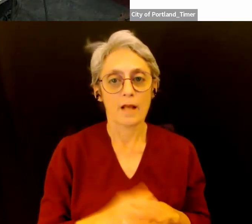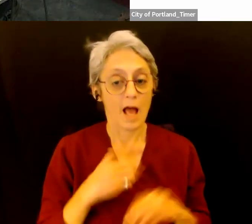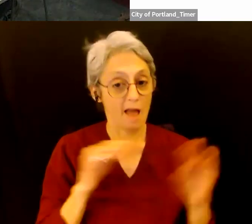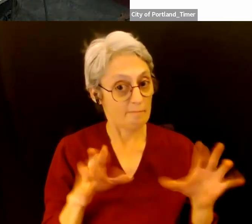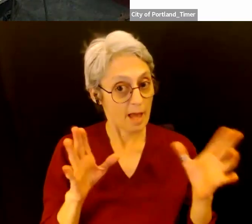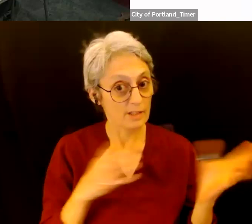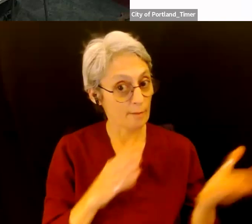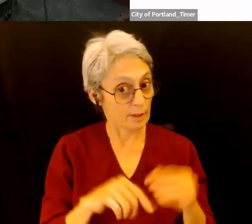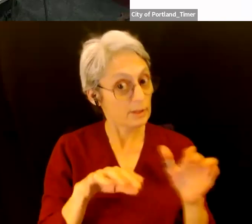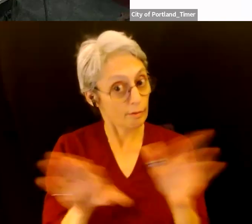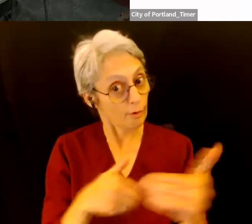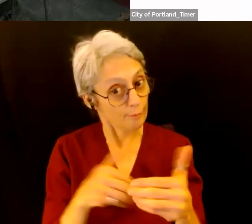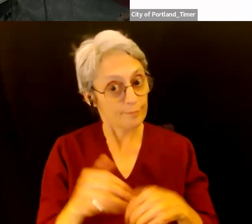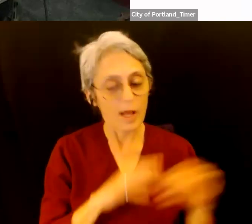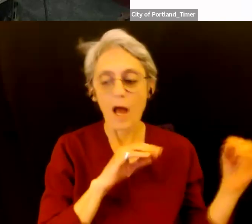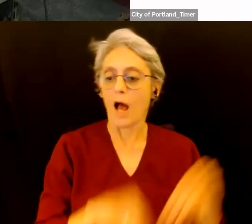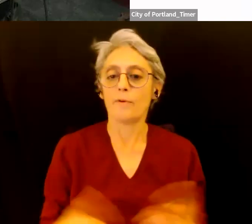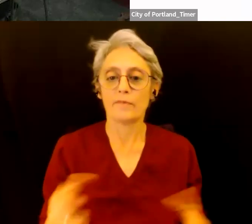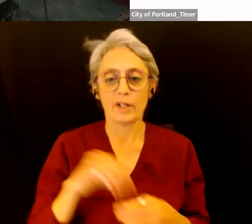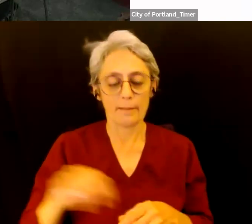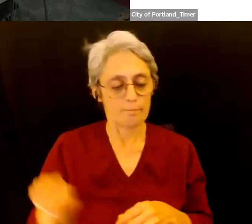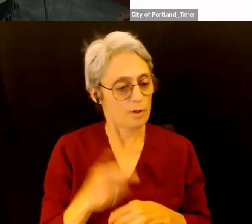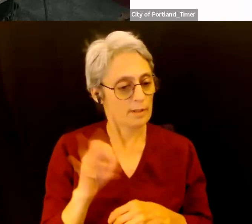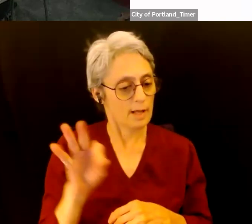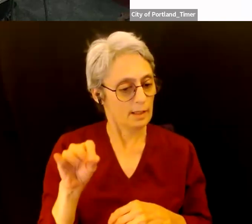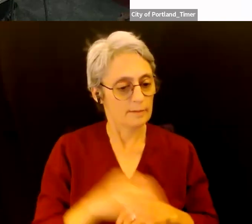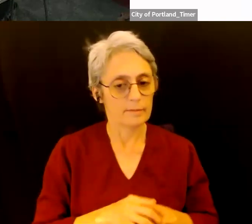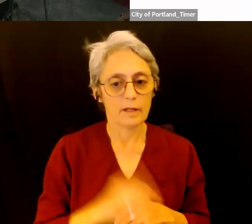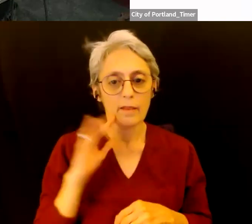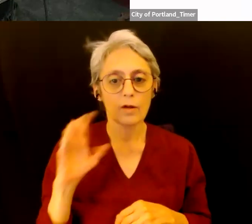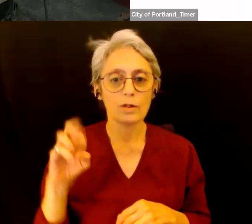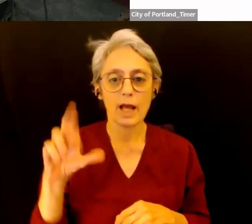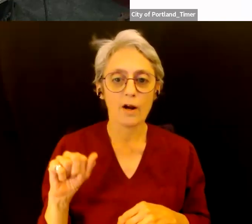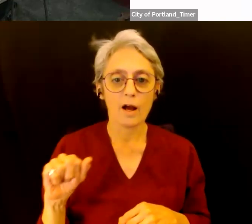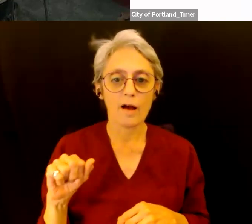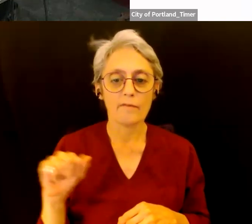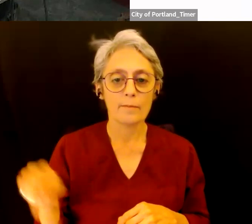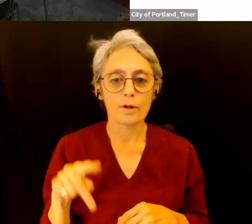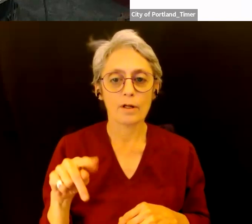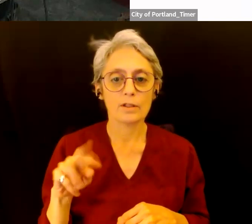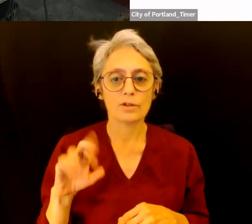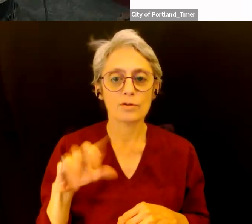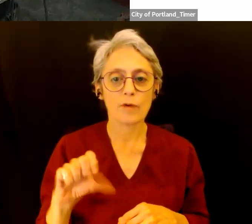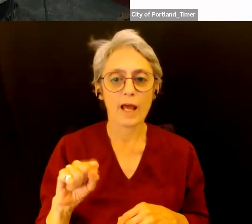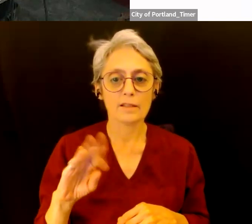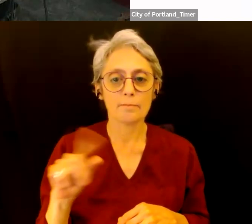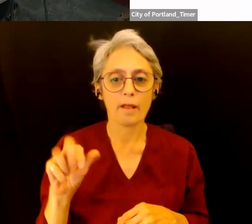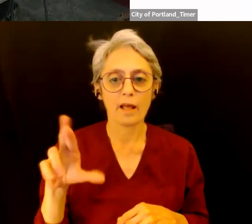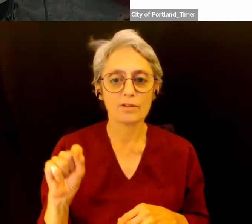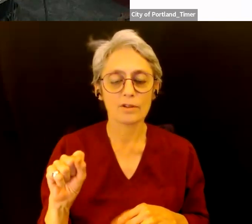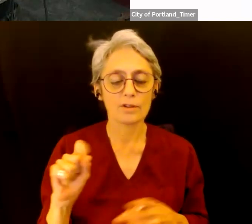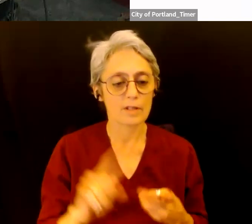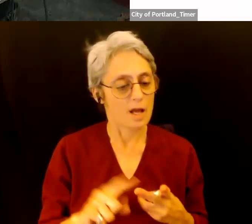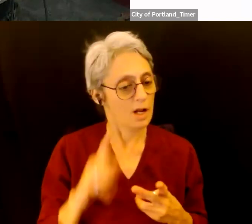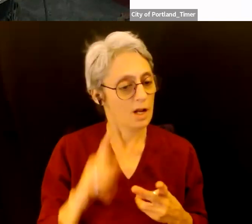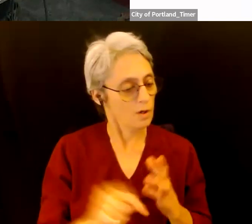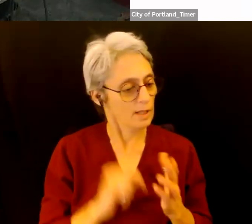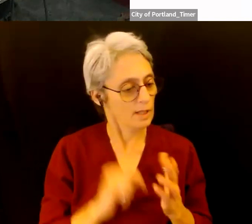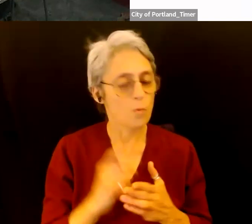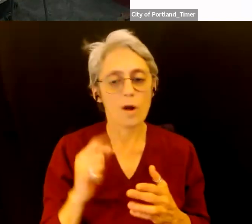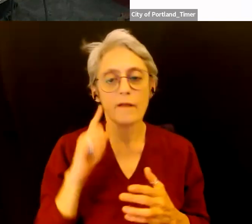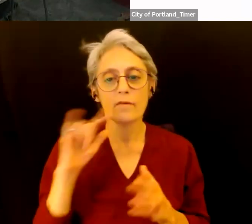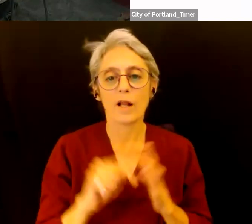I moved here in Portland in 1990, the golden era of the Portland Trails Blazers, also the golden era of One of the golden eras of hip hop.